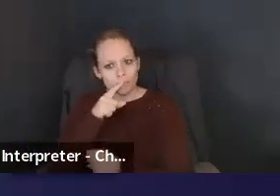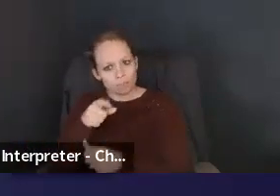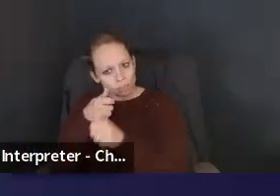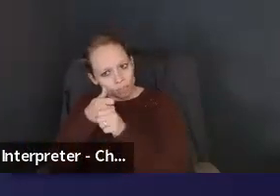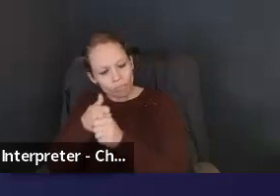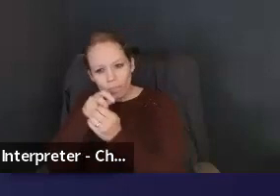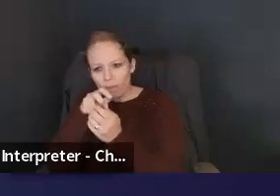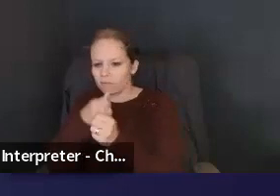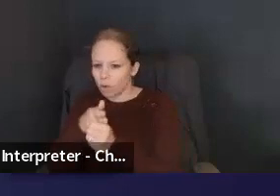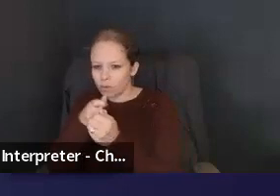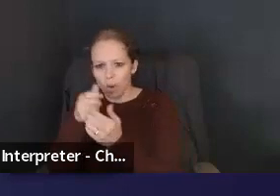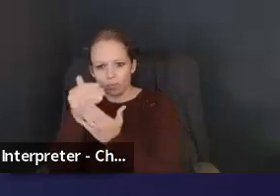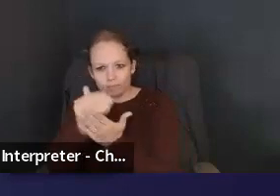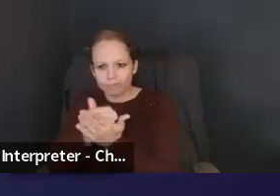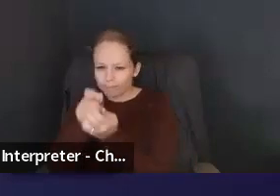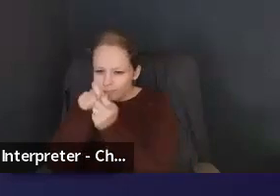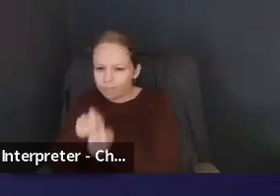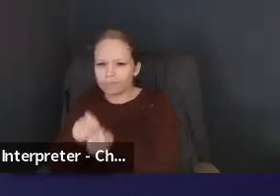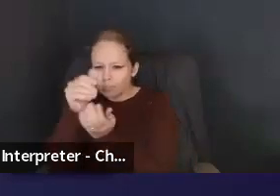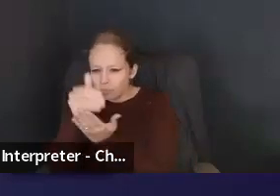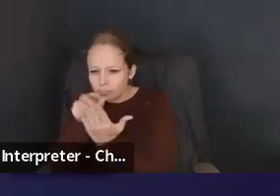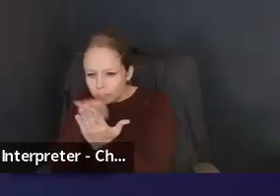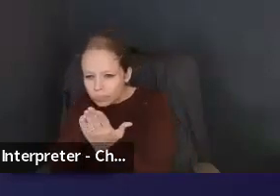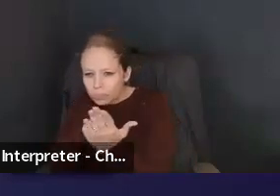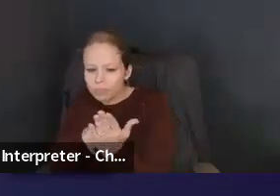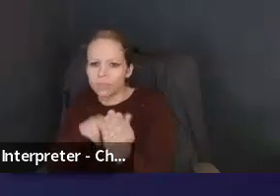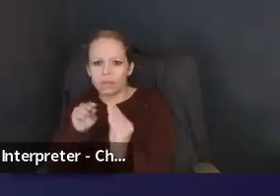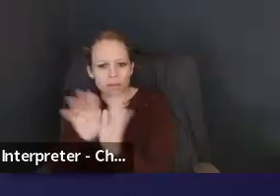Rumrill just said, so what are those components that they're asking for and making sure that